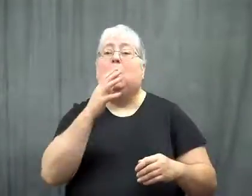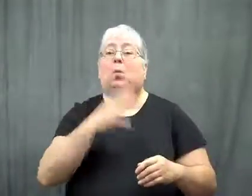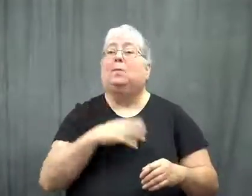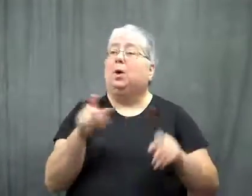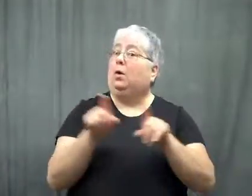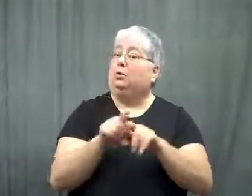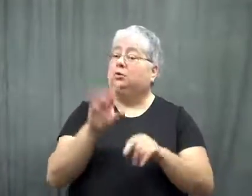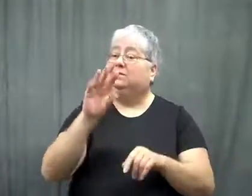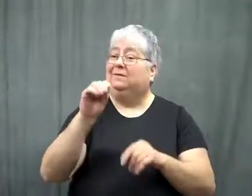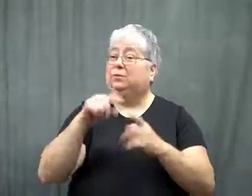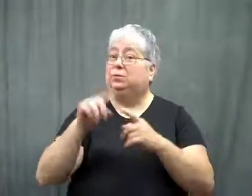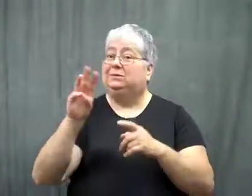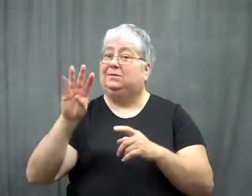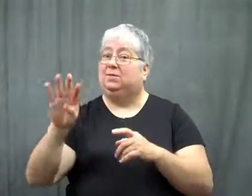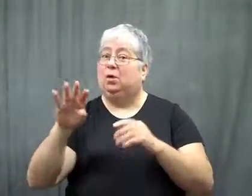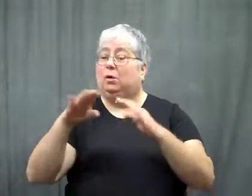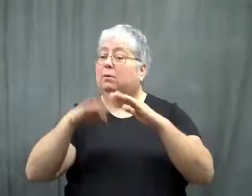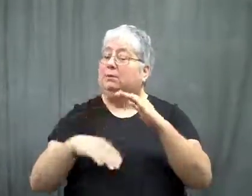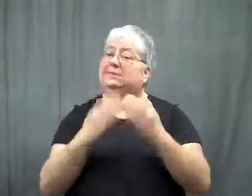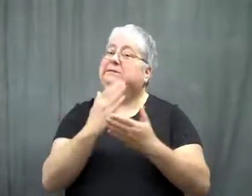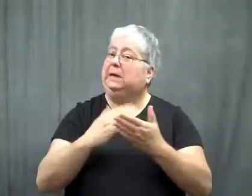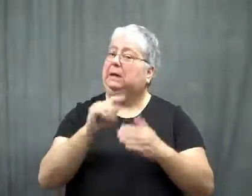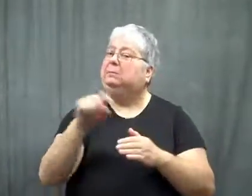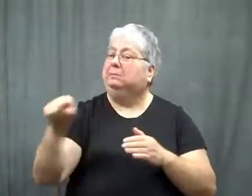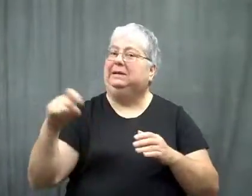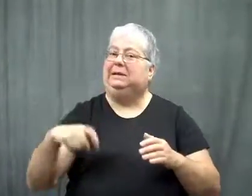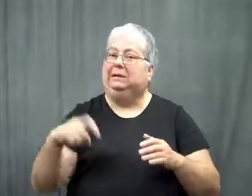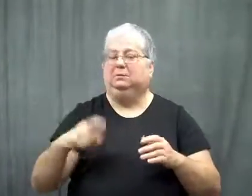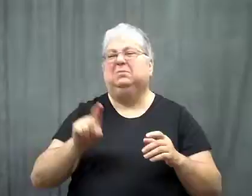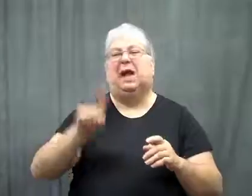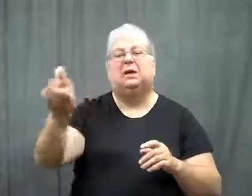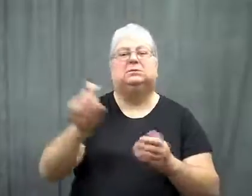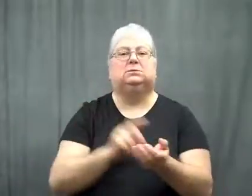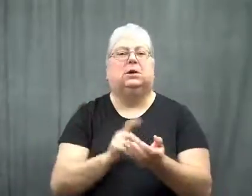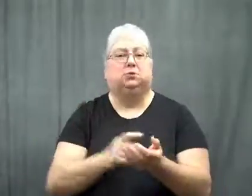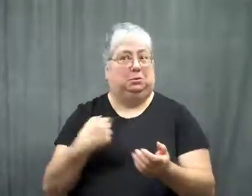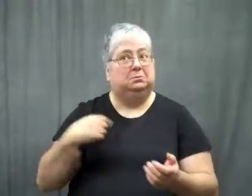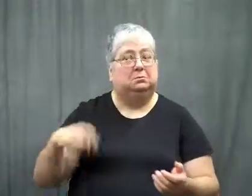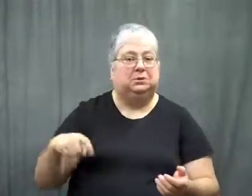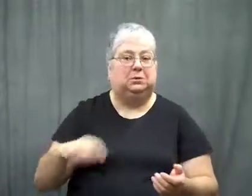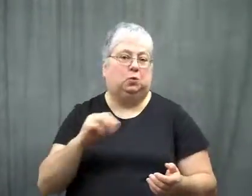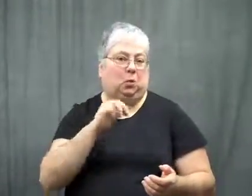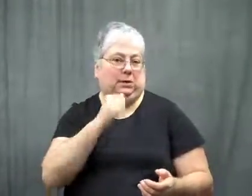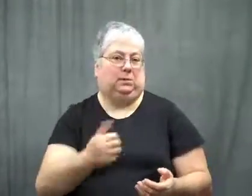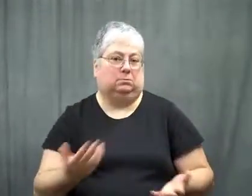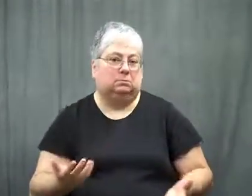Some women between 50 and 64 may need to be tested. Ask your doctor if you need to be tested.